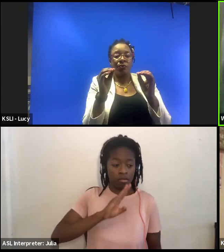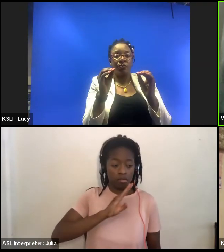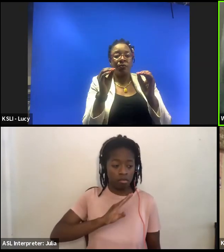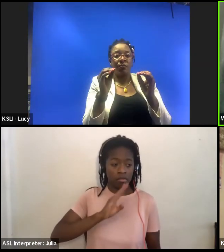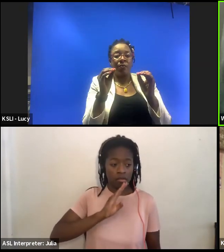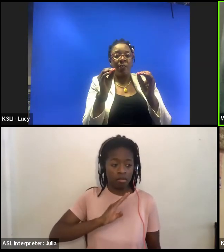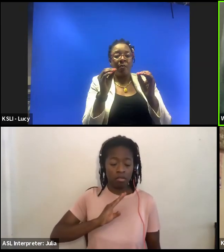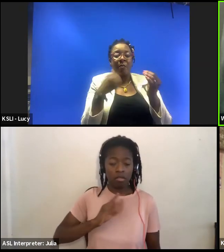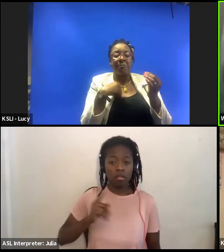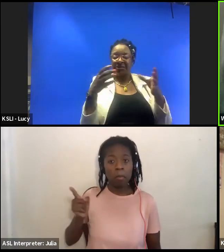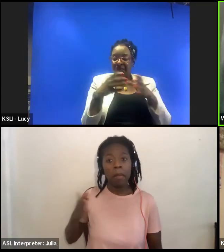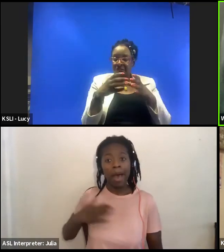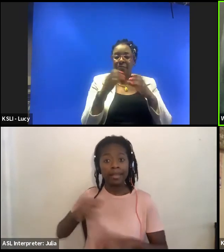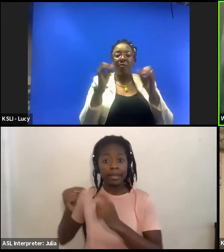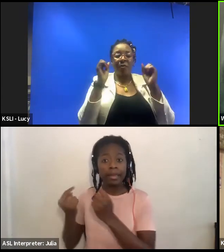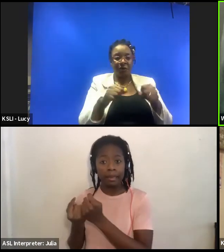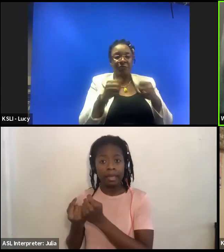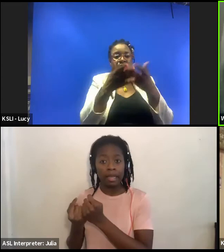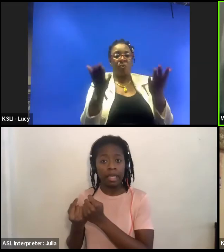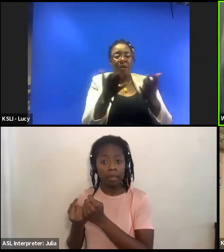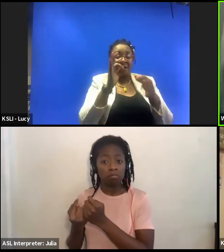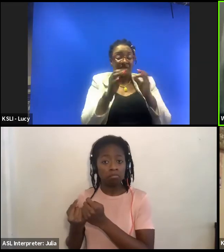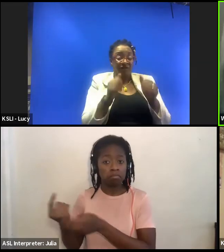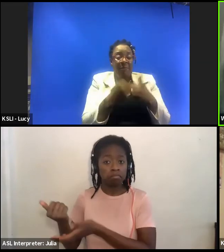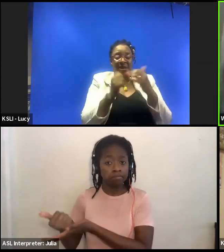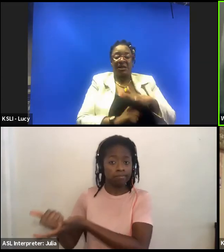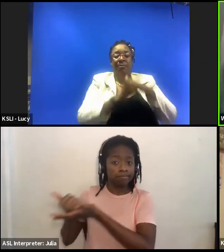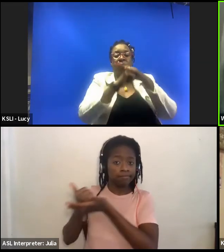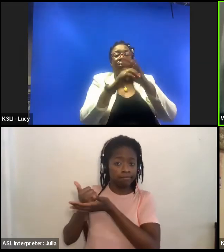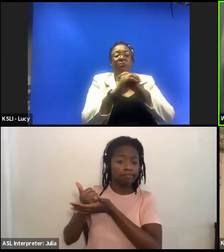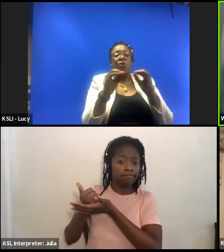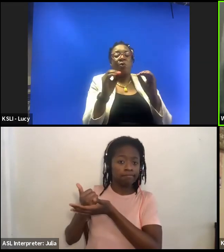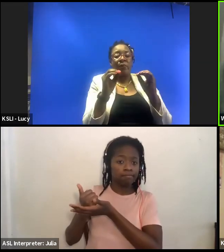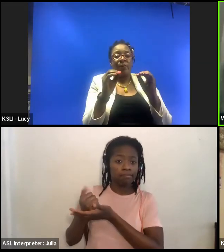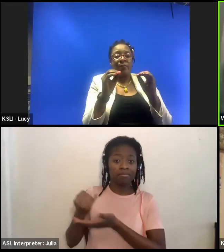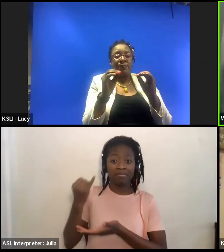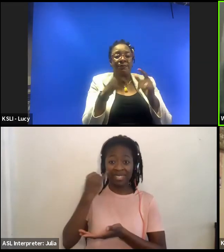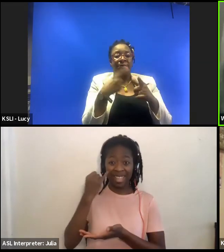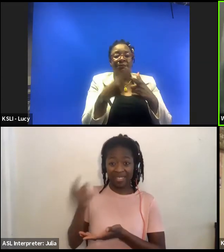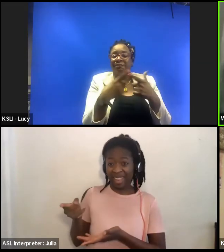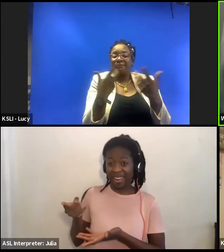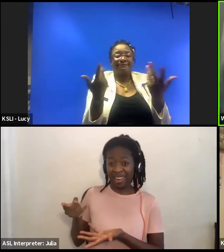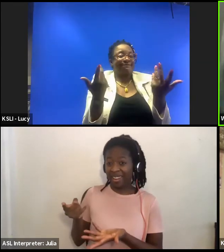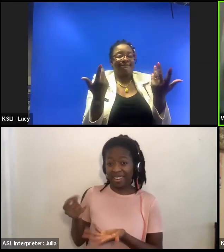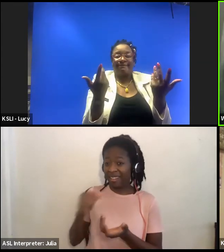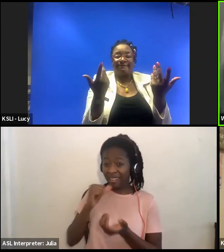And if my team is not there for me, then ish, you know. So yeah.